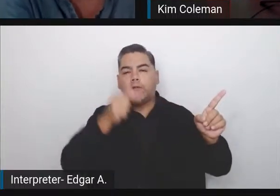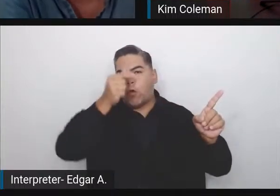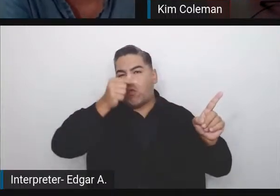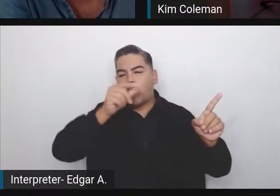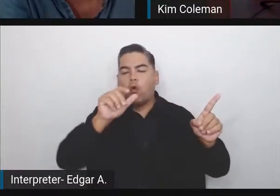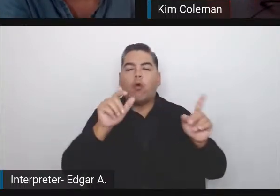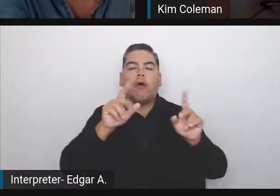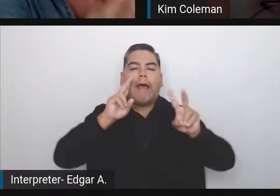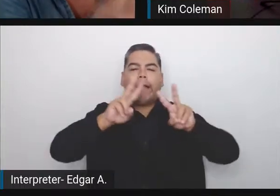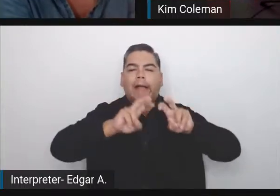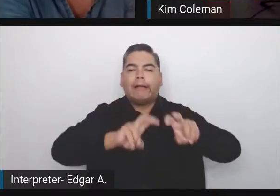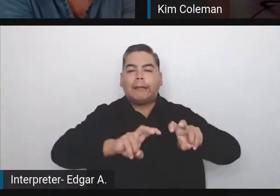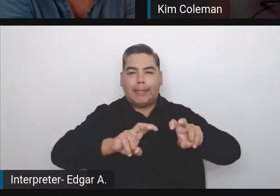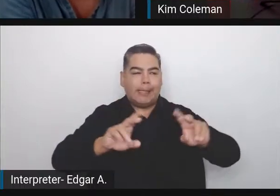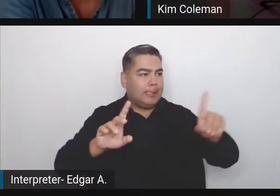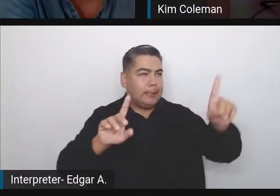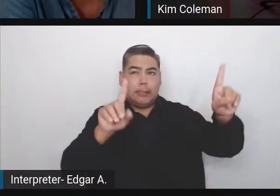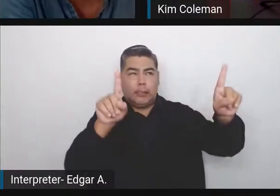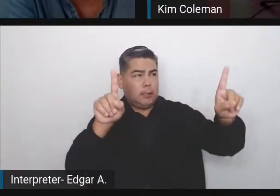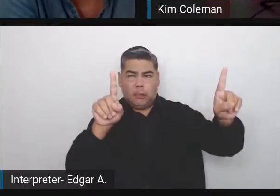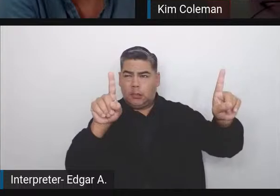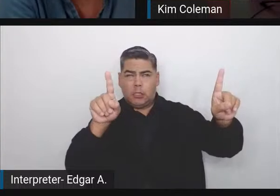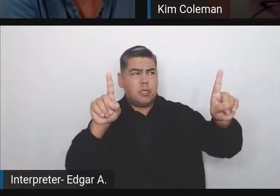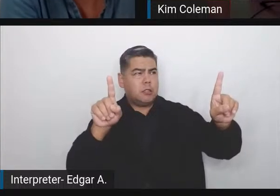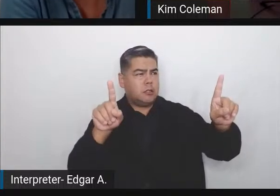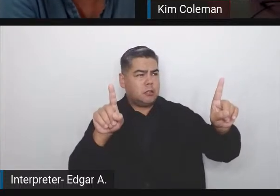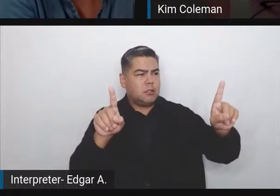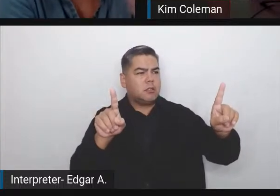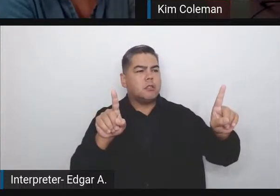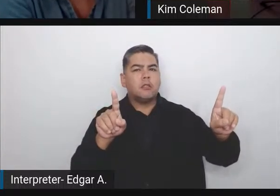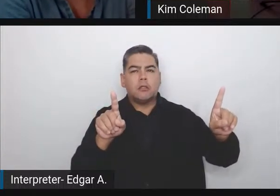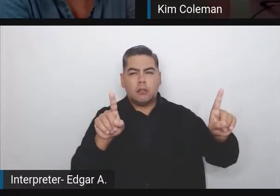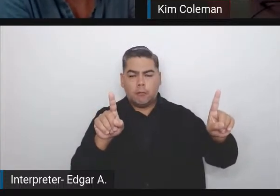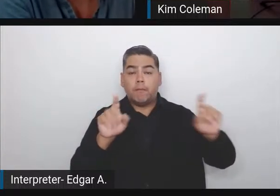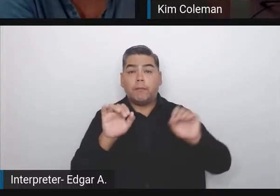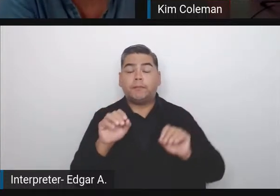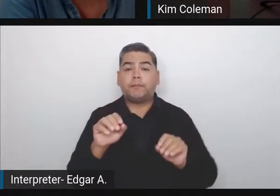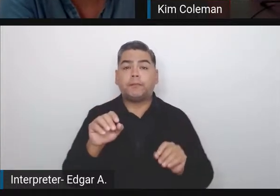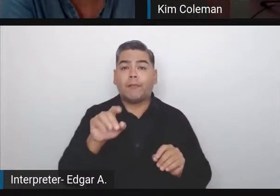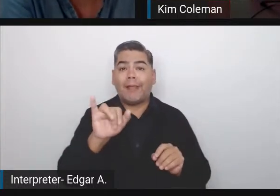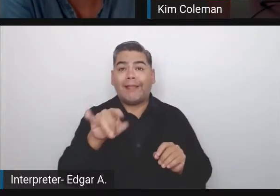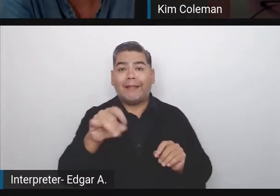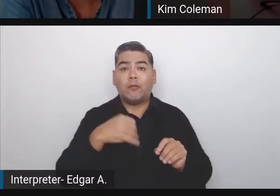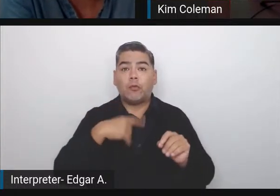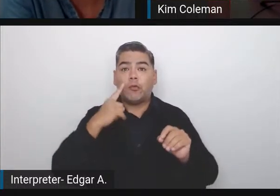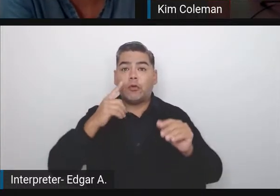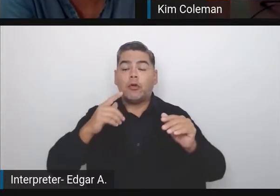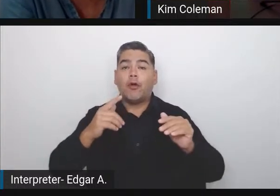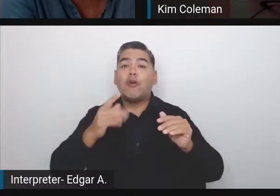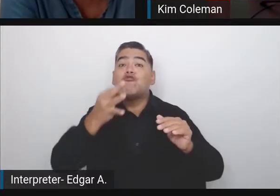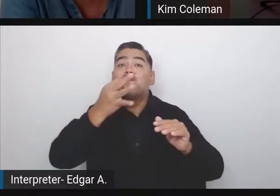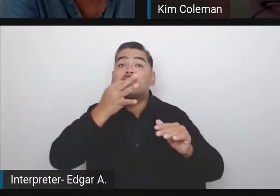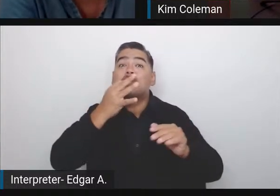We have metrics provided on think we have enough metrics on this new page. With the old page read Google analytics and I had a